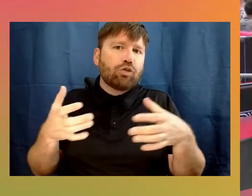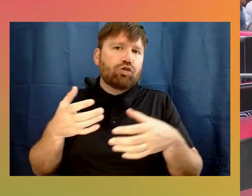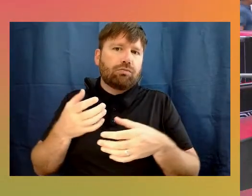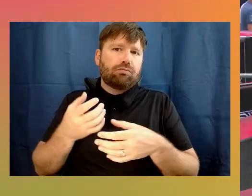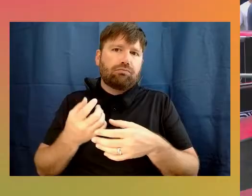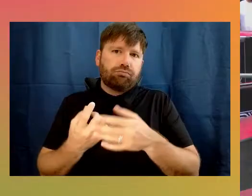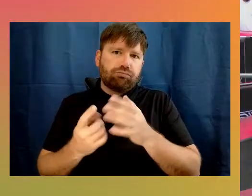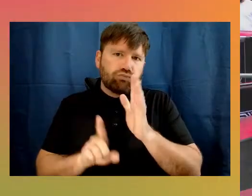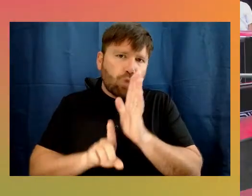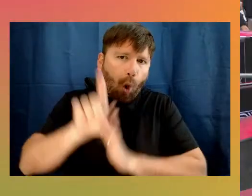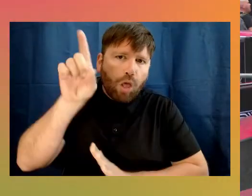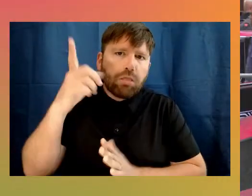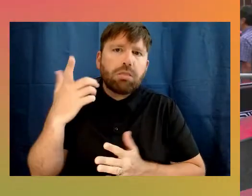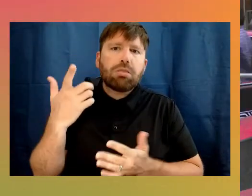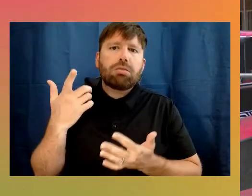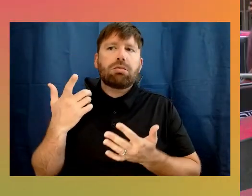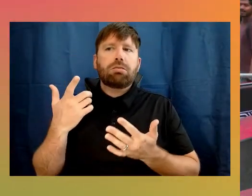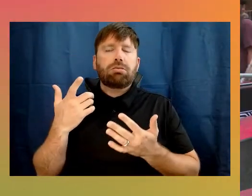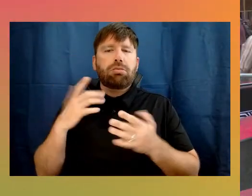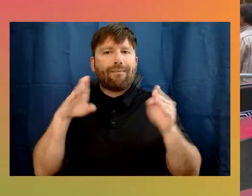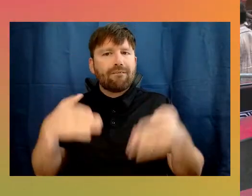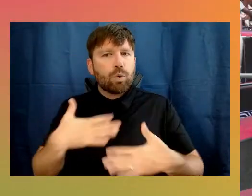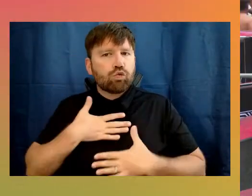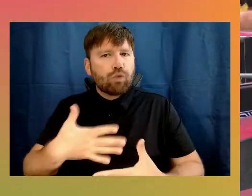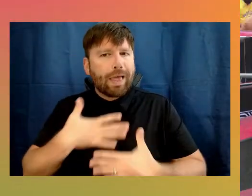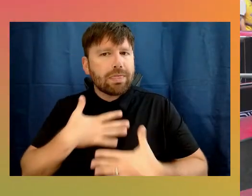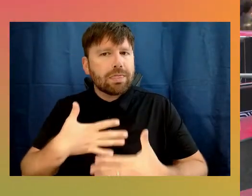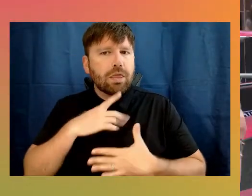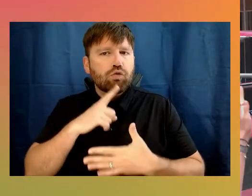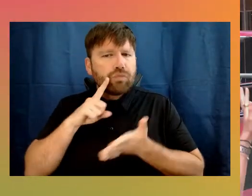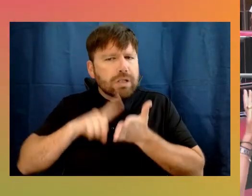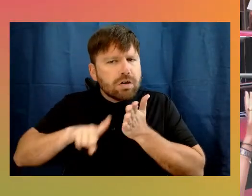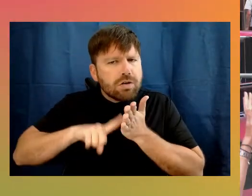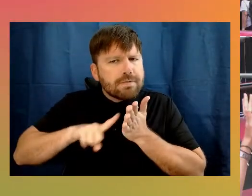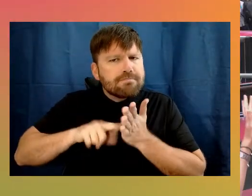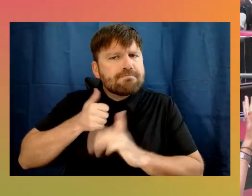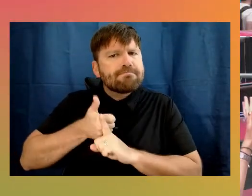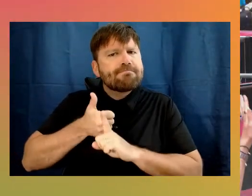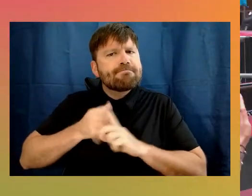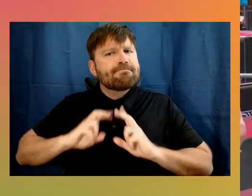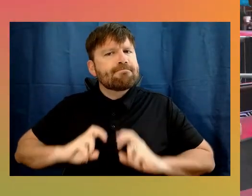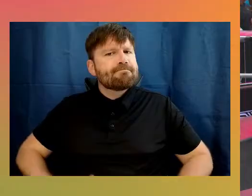COLLAPSE DOWN. IT IS ALL ABOUT EXPANSION, GROWING TALL.